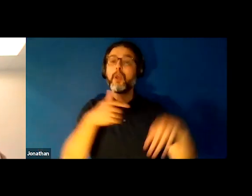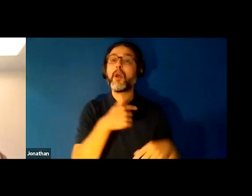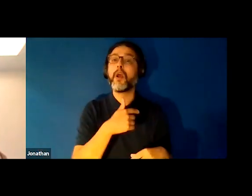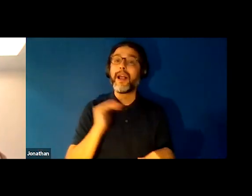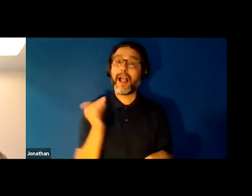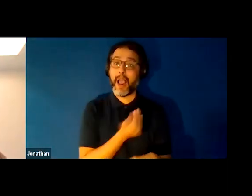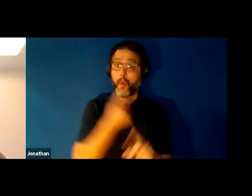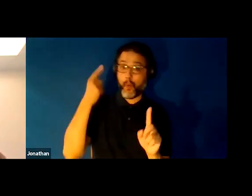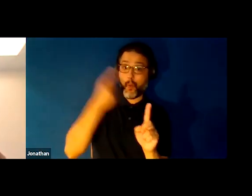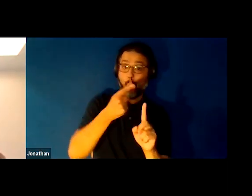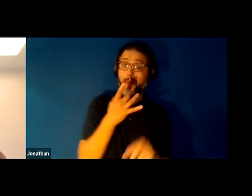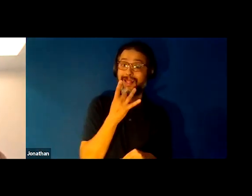the space by double.